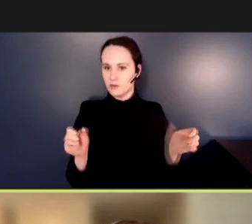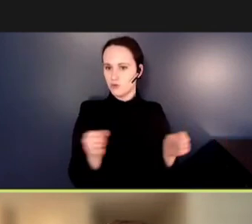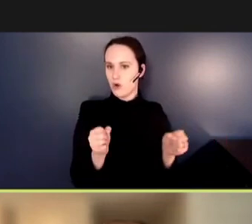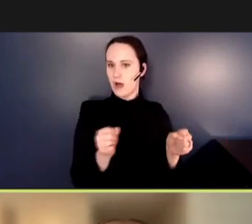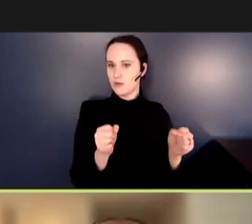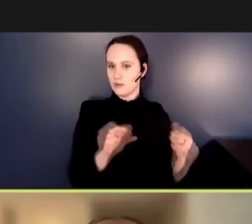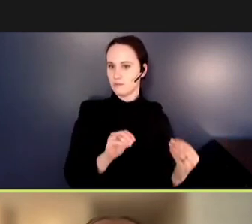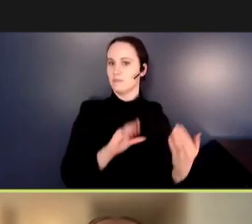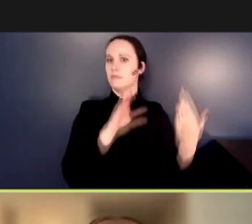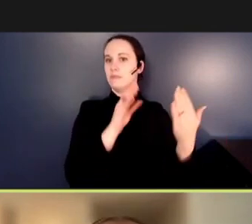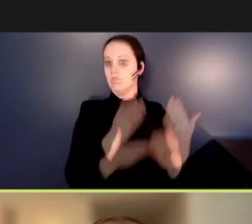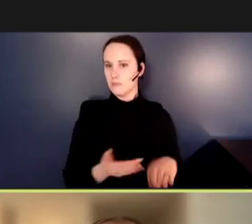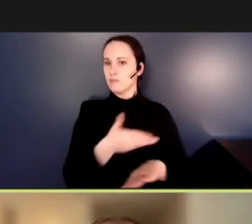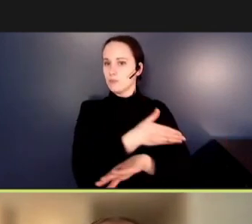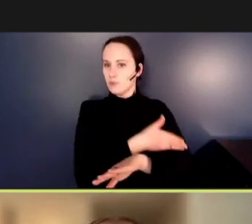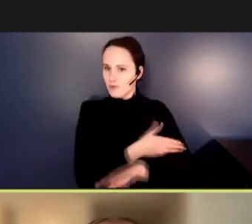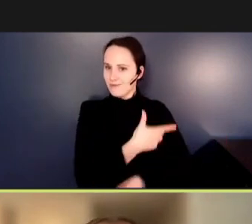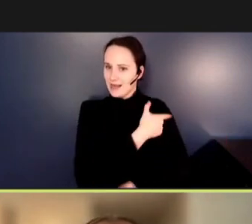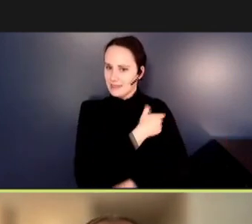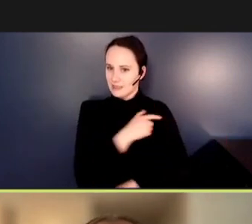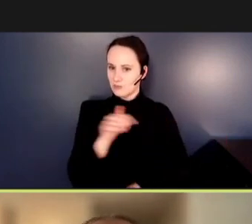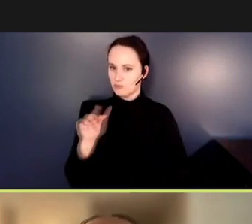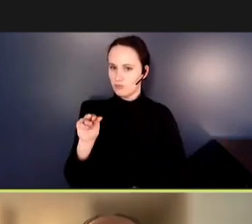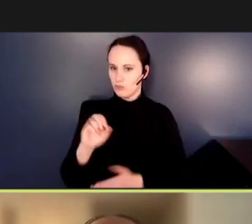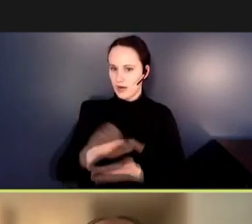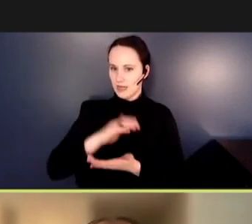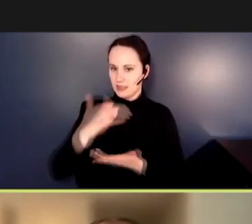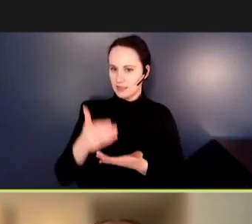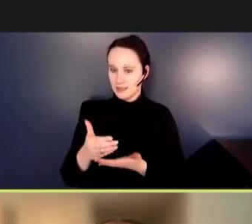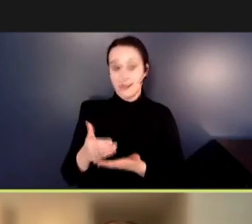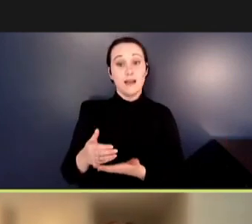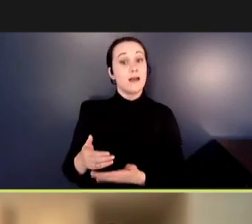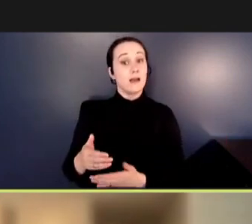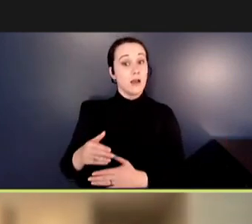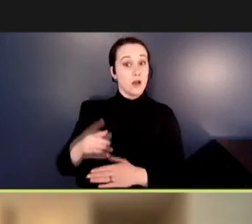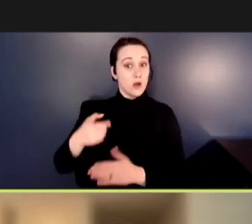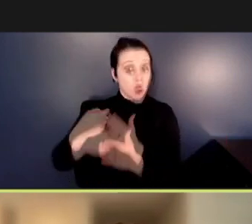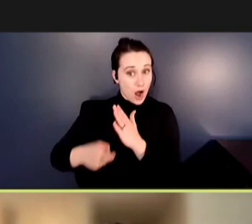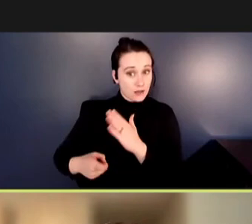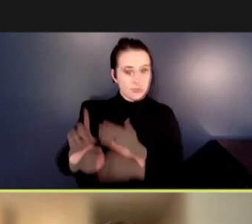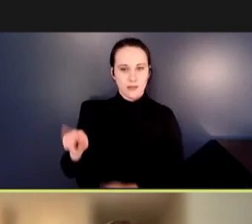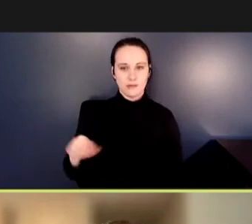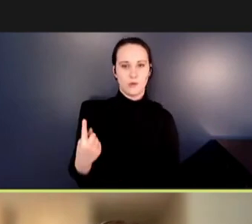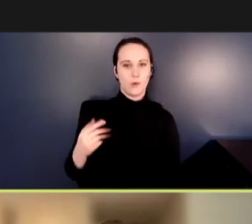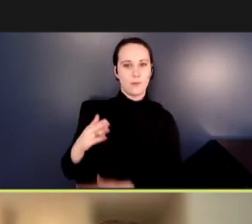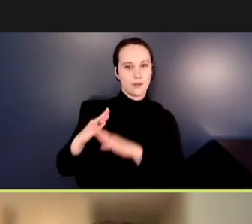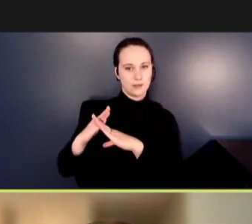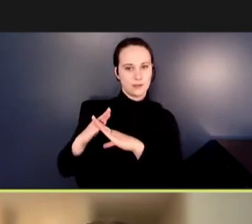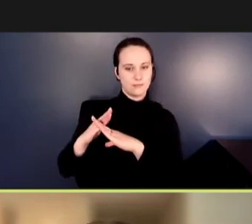because cost is only one barrier to vaccine uptick. While having insurance coverage